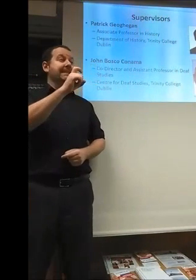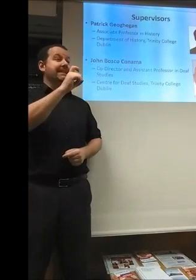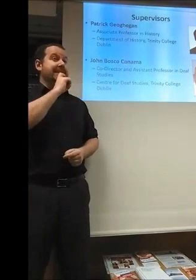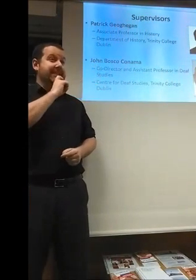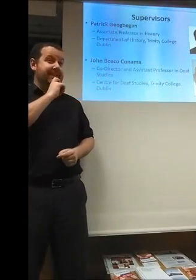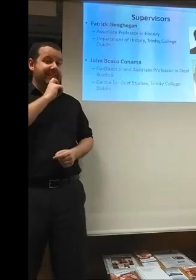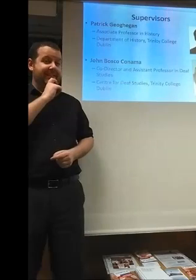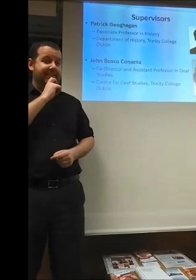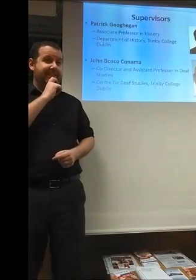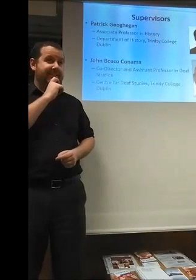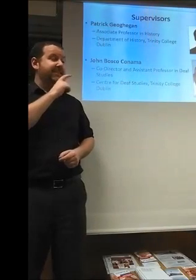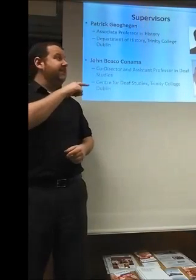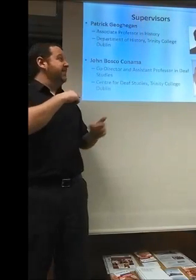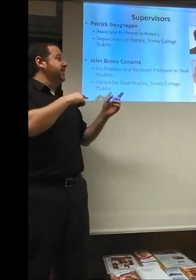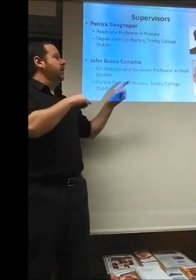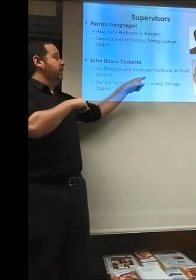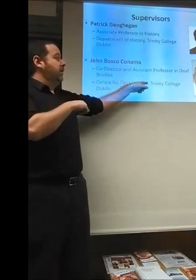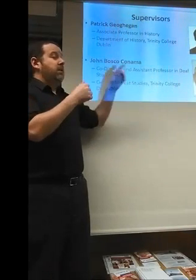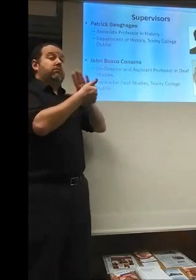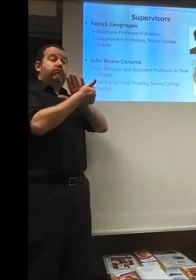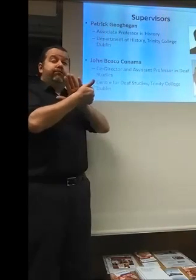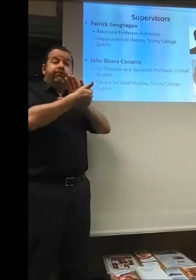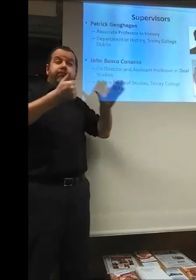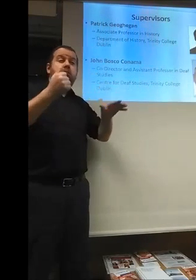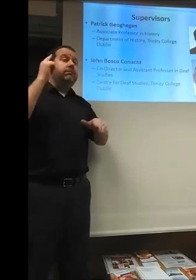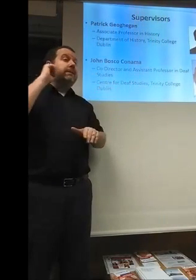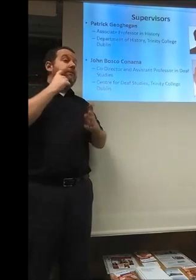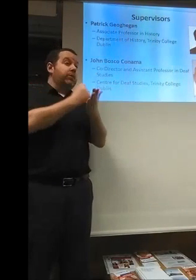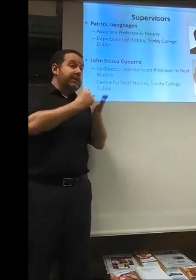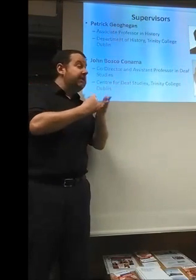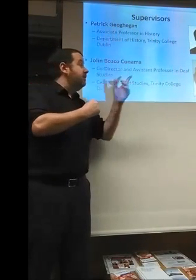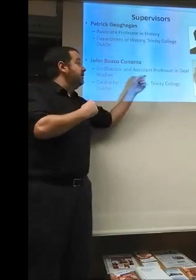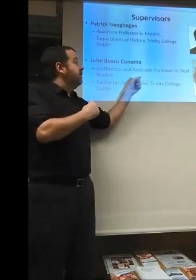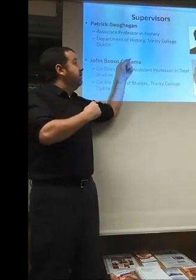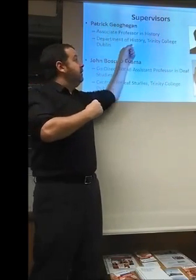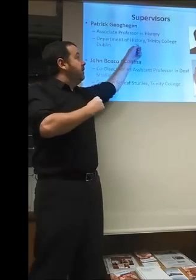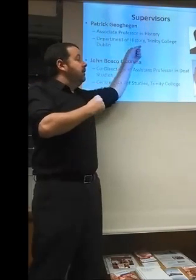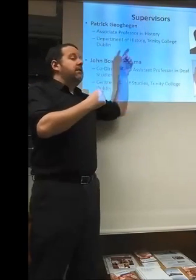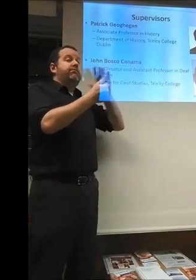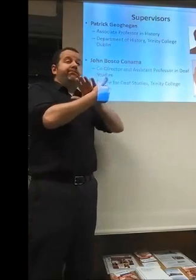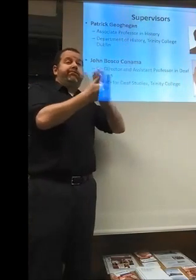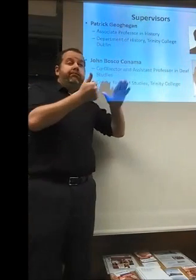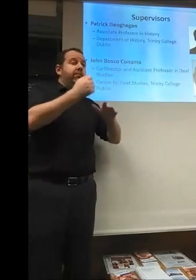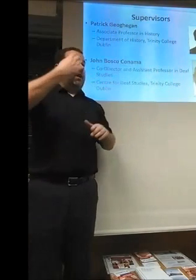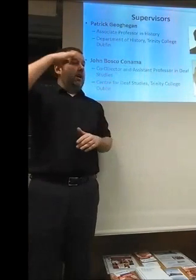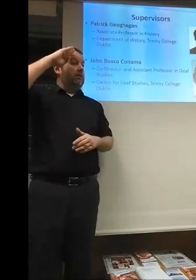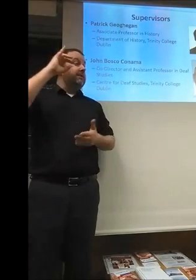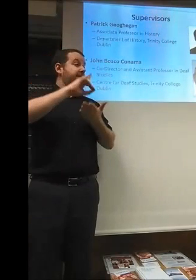is Patrick Geoghegan, who’s a hearing man, so John bosco is an expert in the Deaf studies